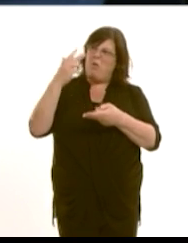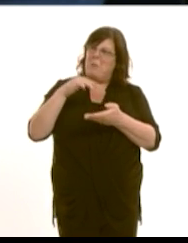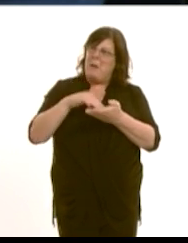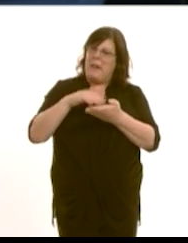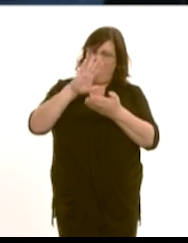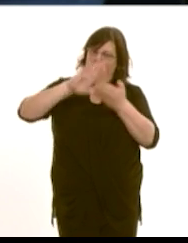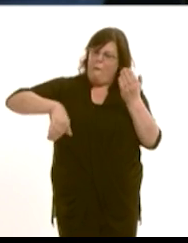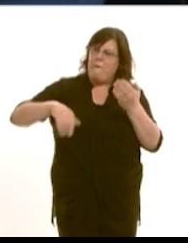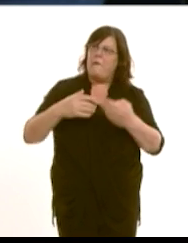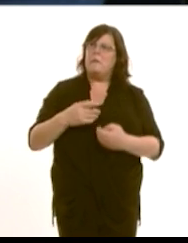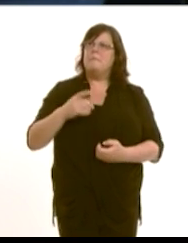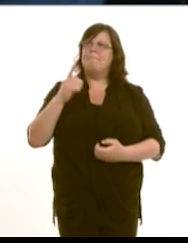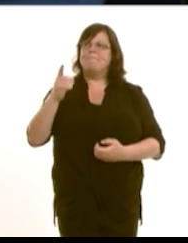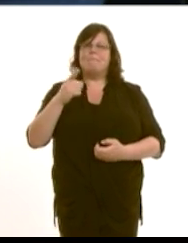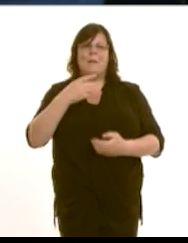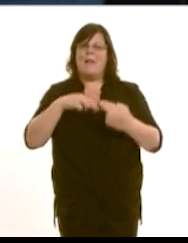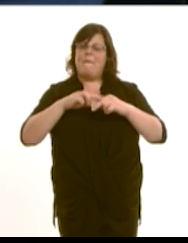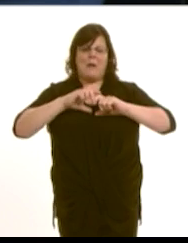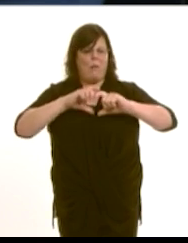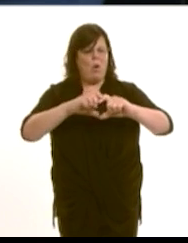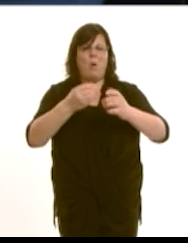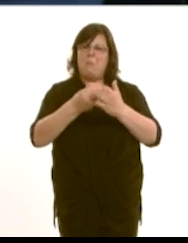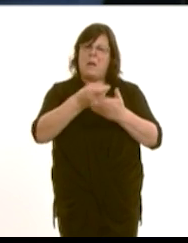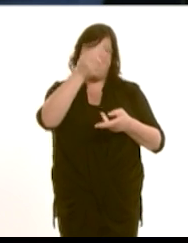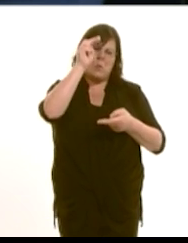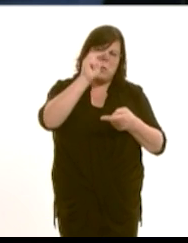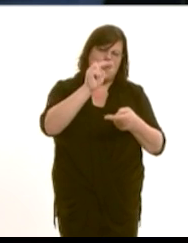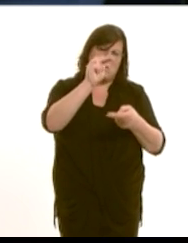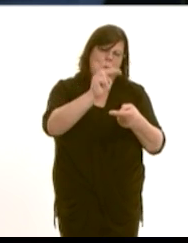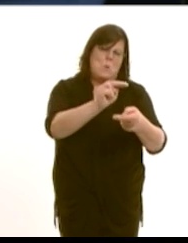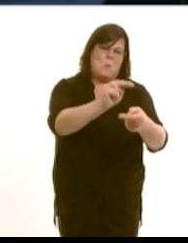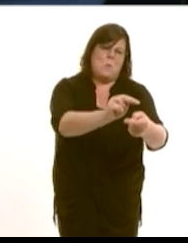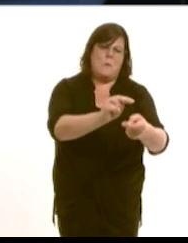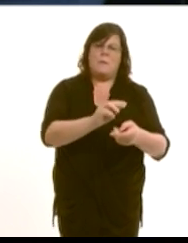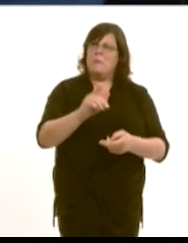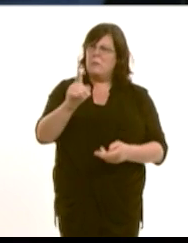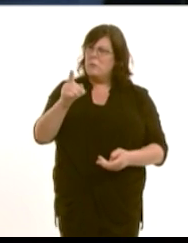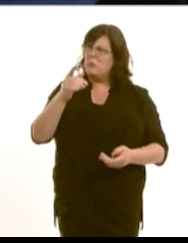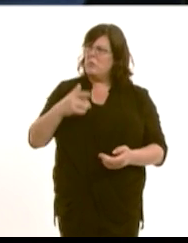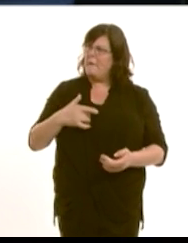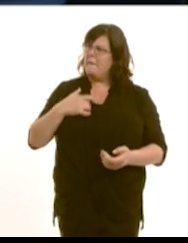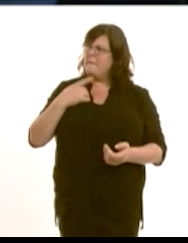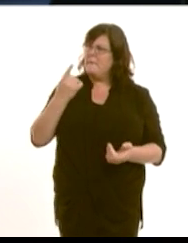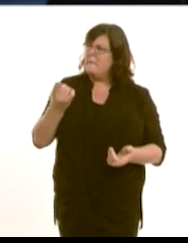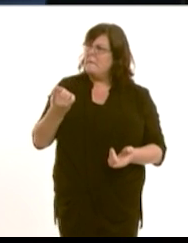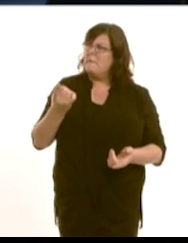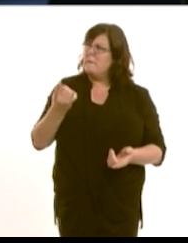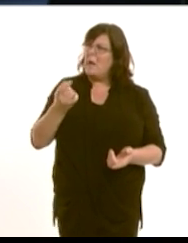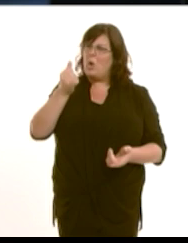If cuts on this scale are going to continue, donít you believe that that will work against